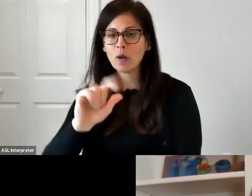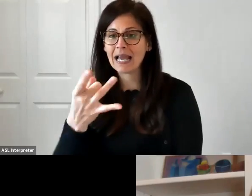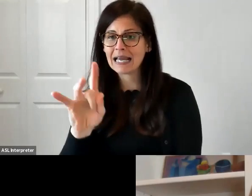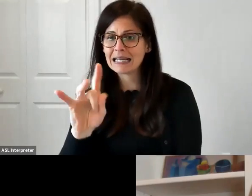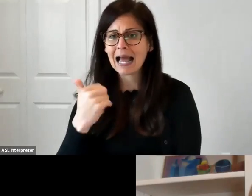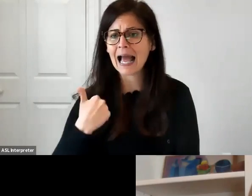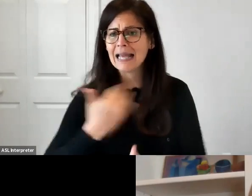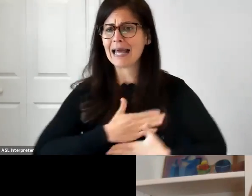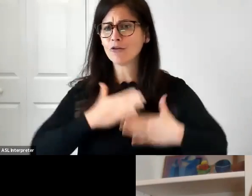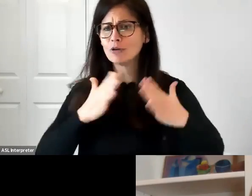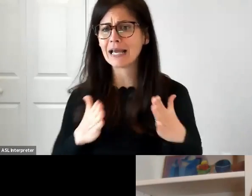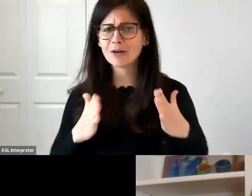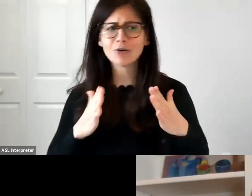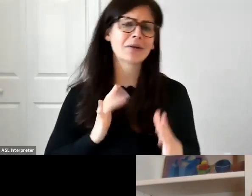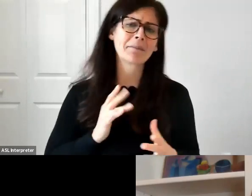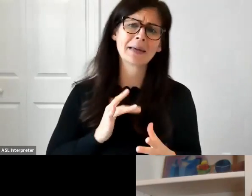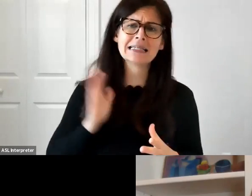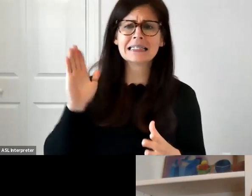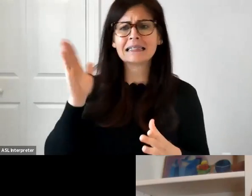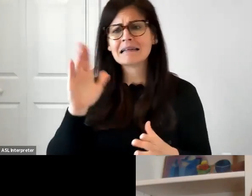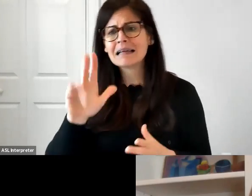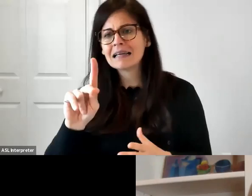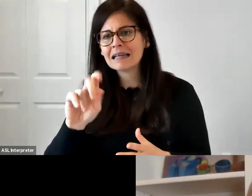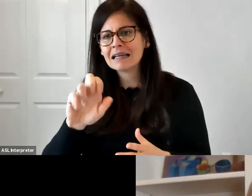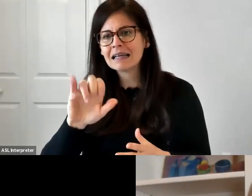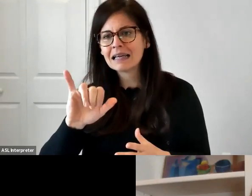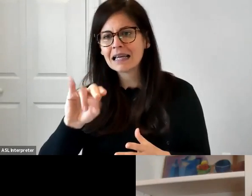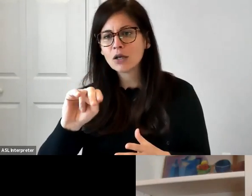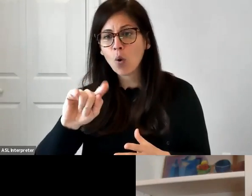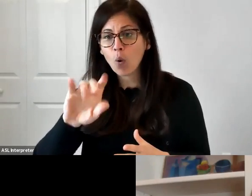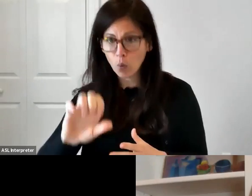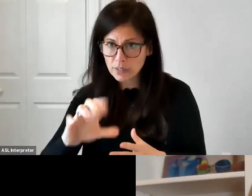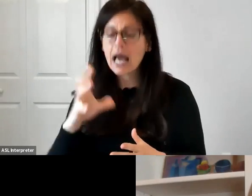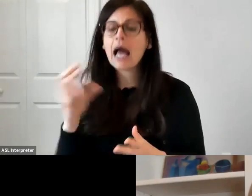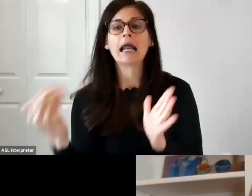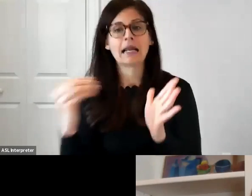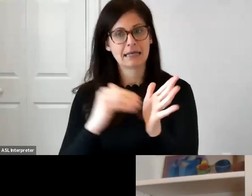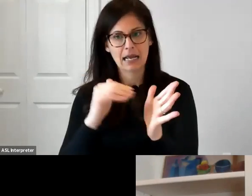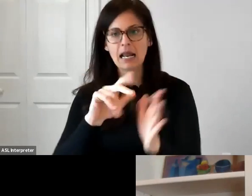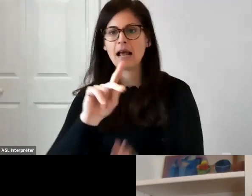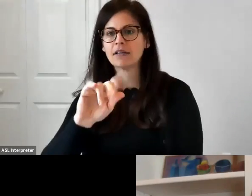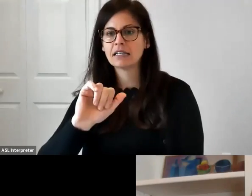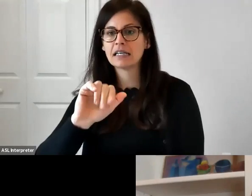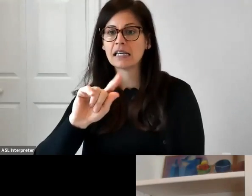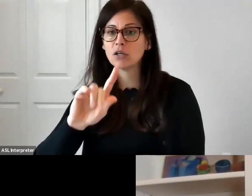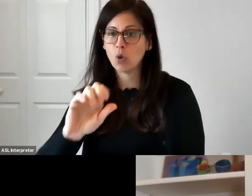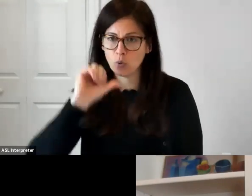and a wonderful keynote, and we will have another wonderful keynote tomorrow, Sara Minkara.